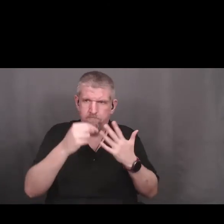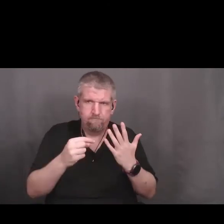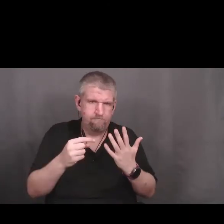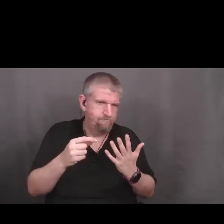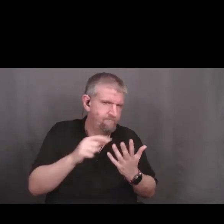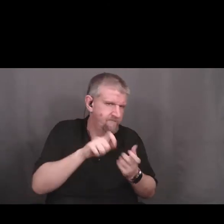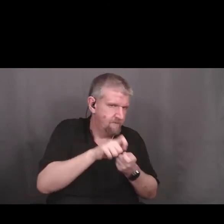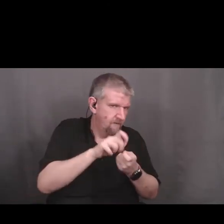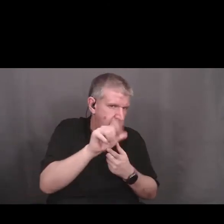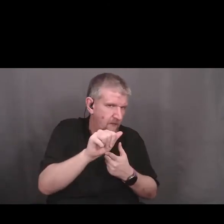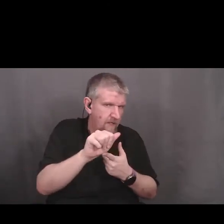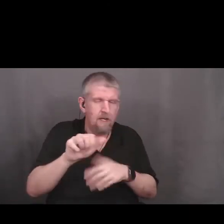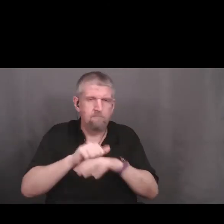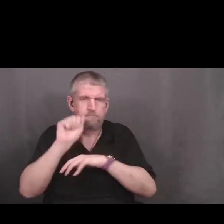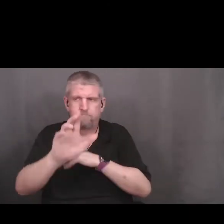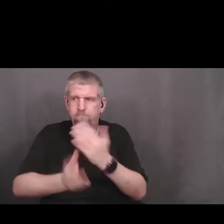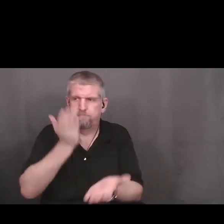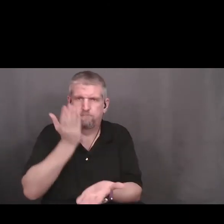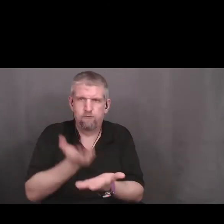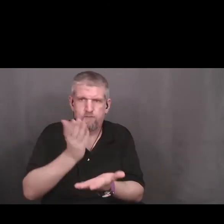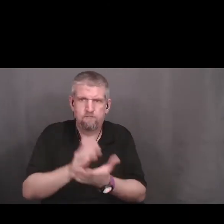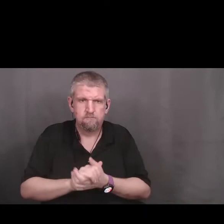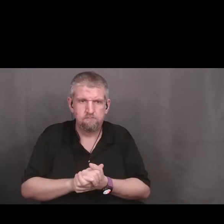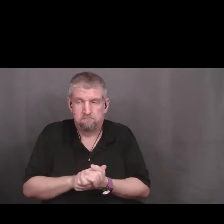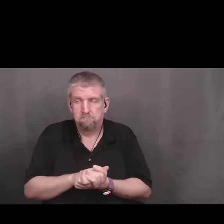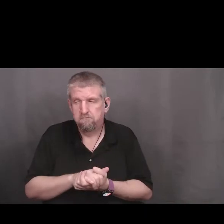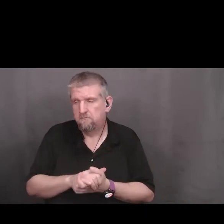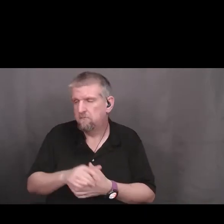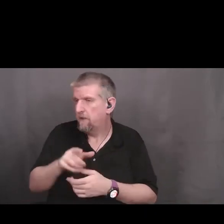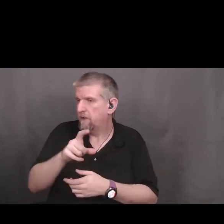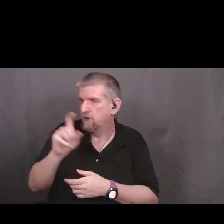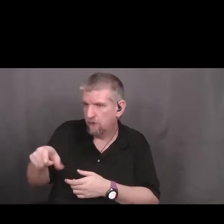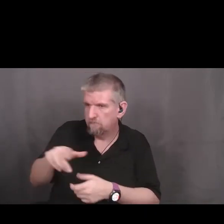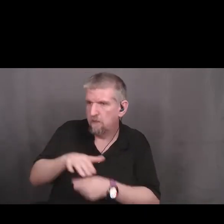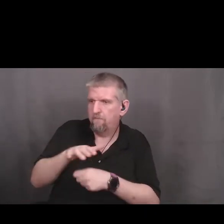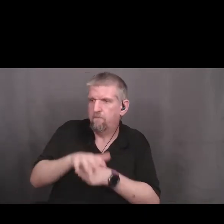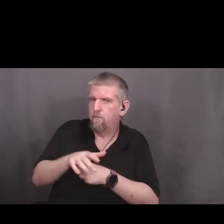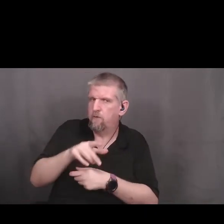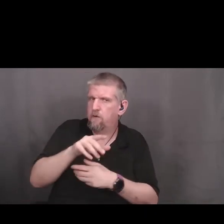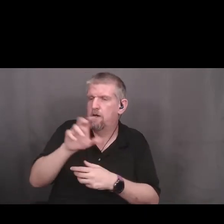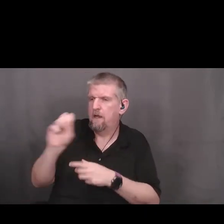and you provide proof. And that should be enough to get you accommodations that you need.